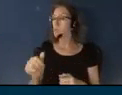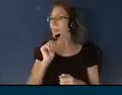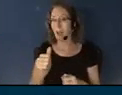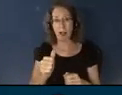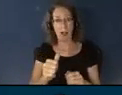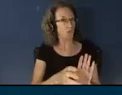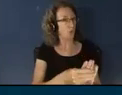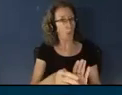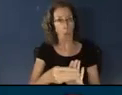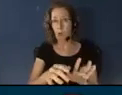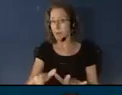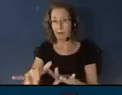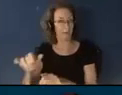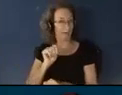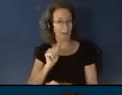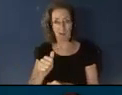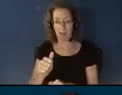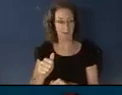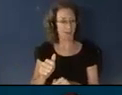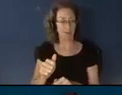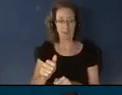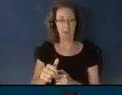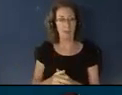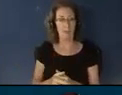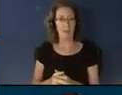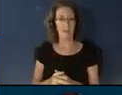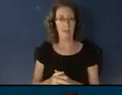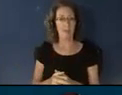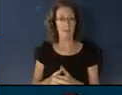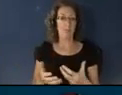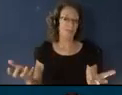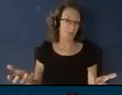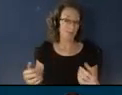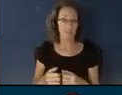our recording session but that's this is the way it's gonna go.